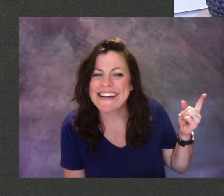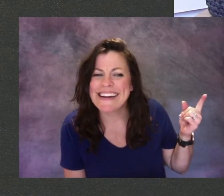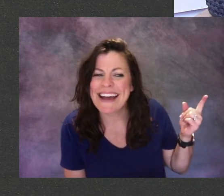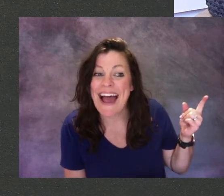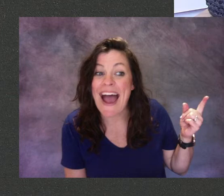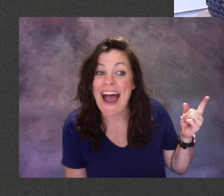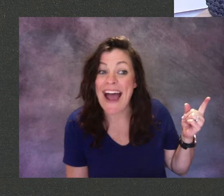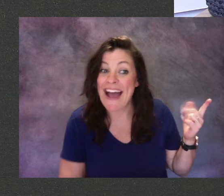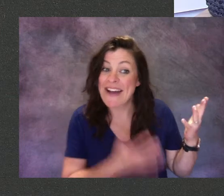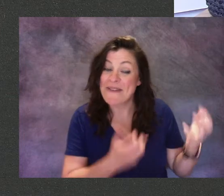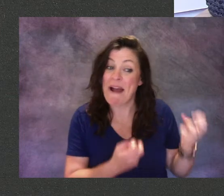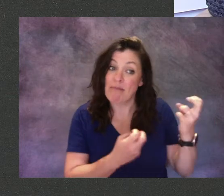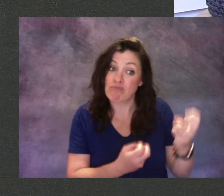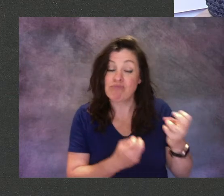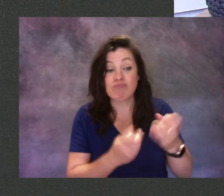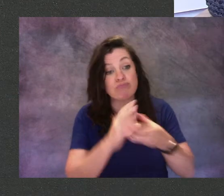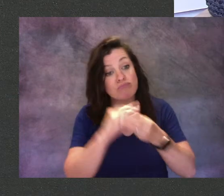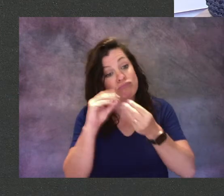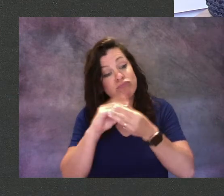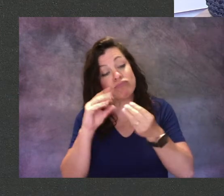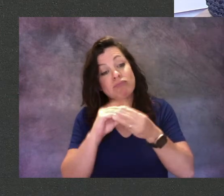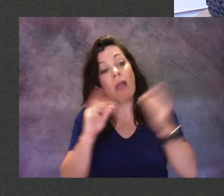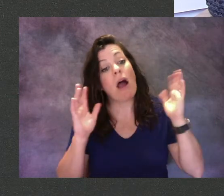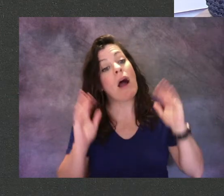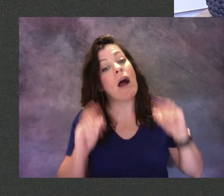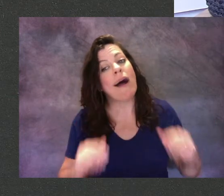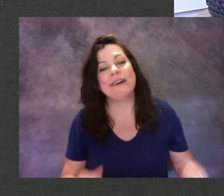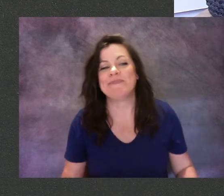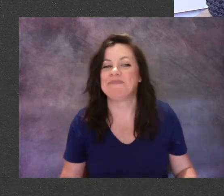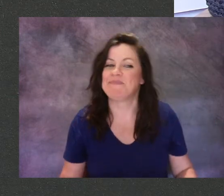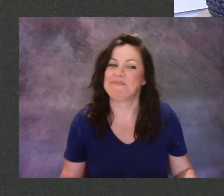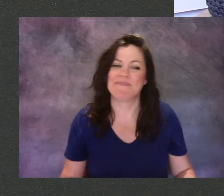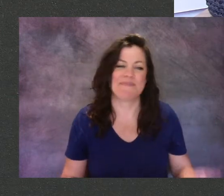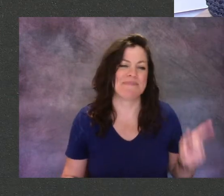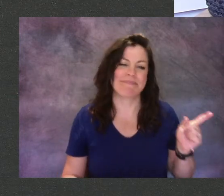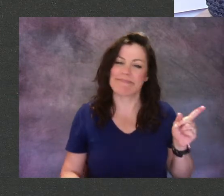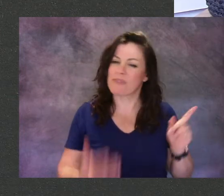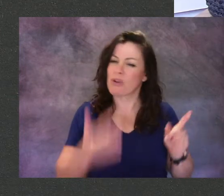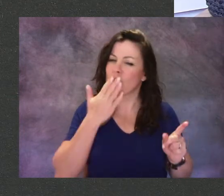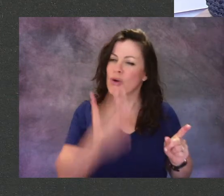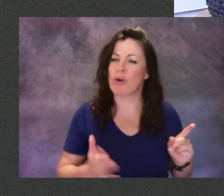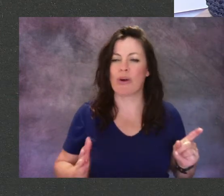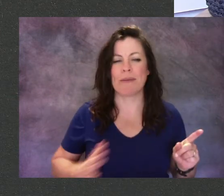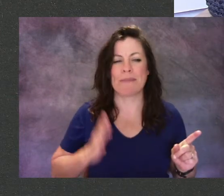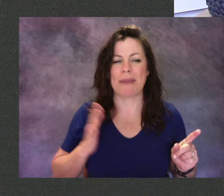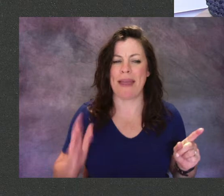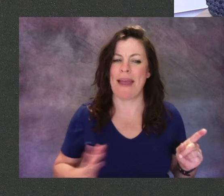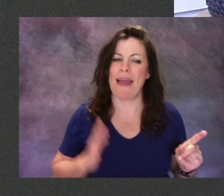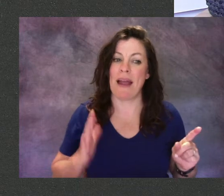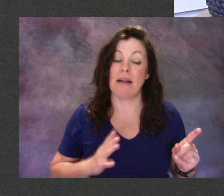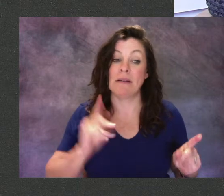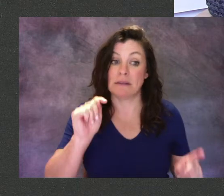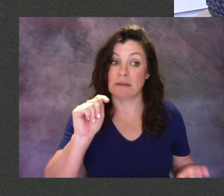Were you over there sharing with your friend? You have got the best manners, and you know what? Twiggle, you know what?